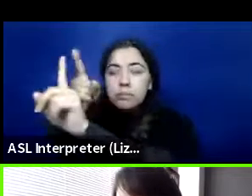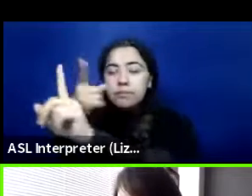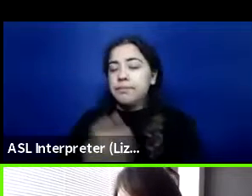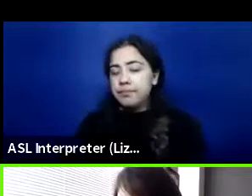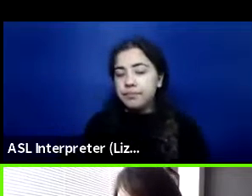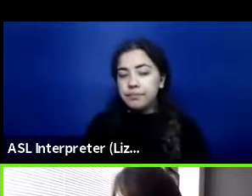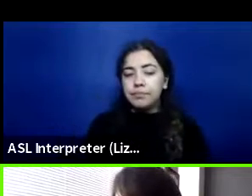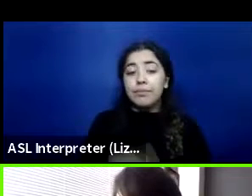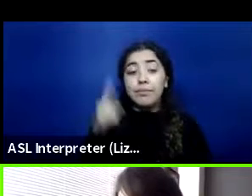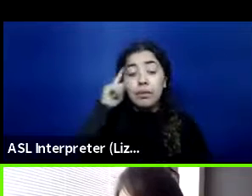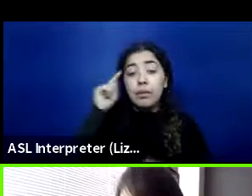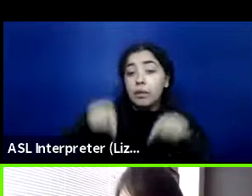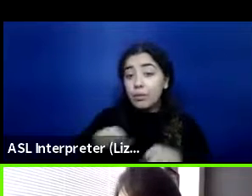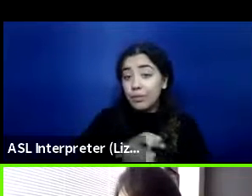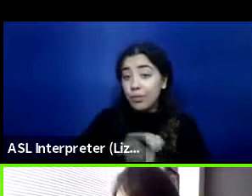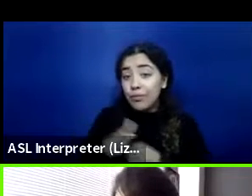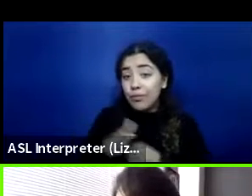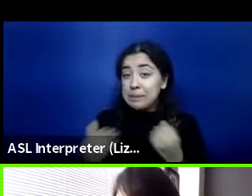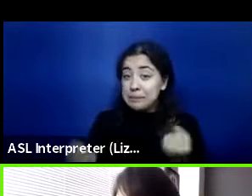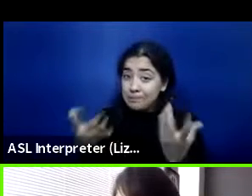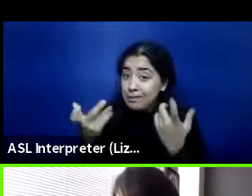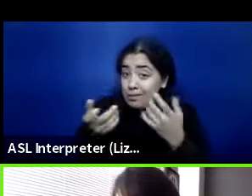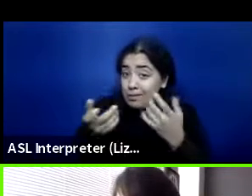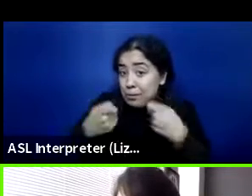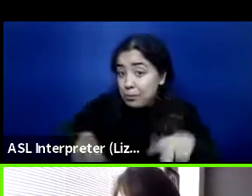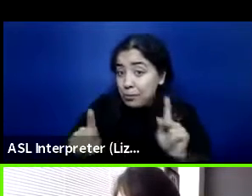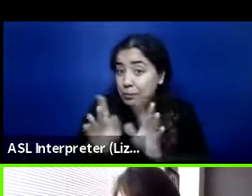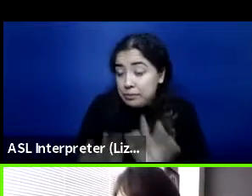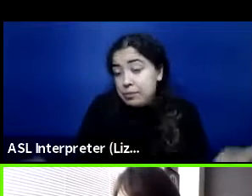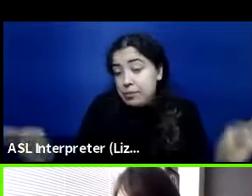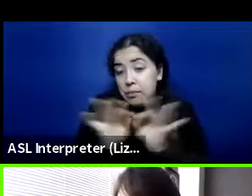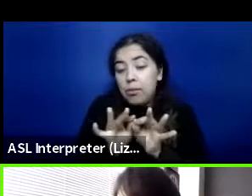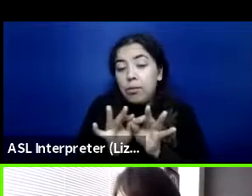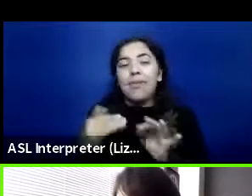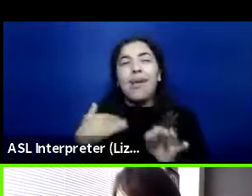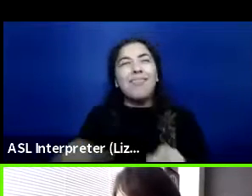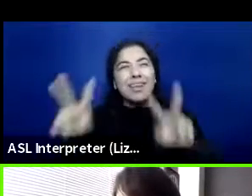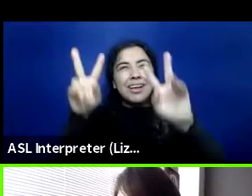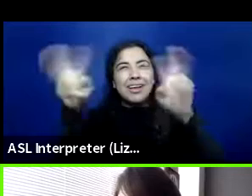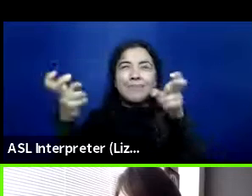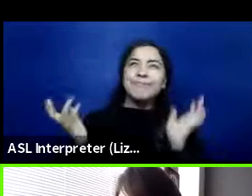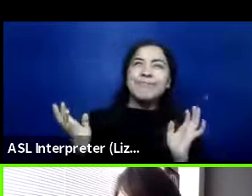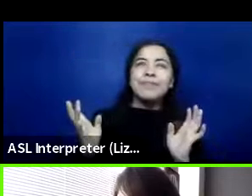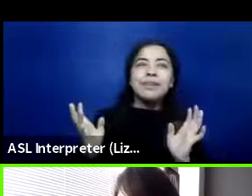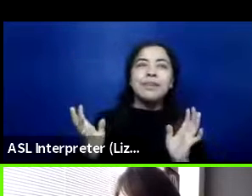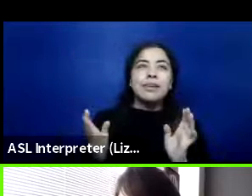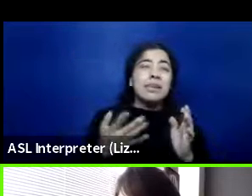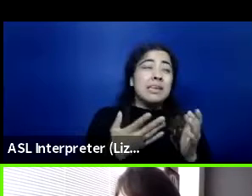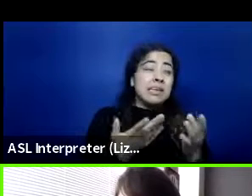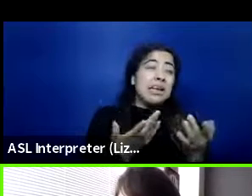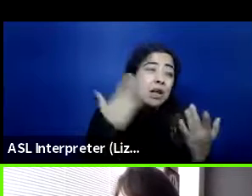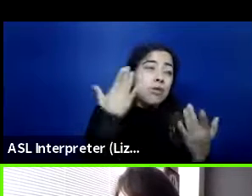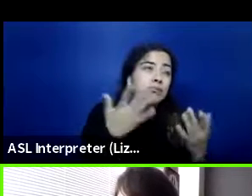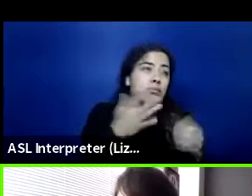I think the silver lining, what was talked about before, is just the heightened level of understanding now